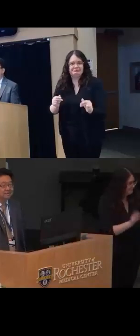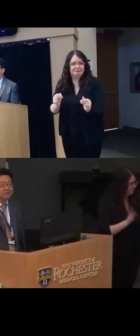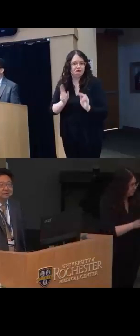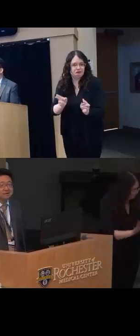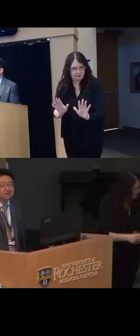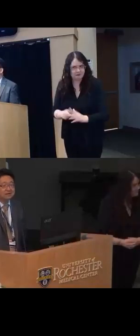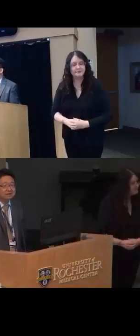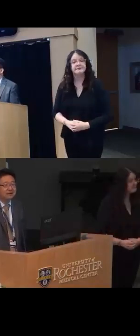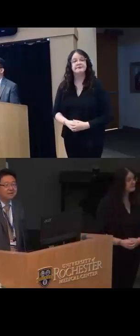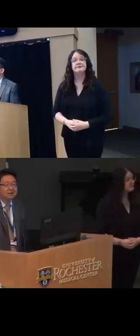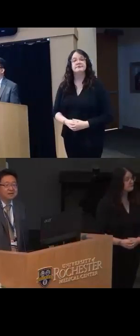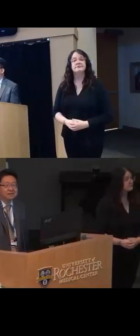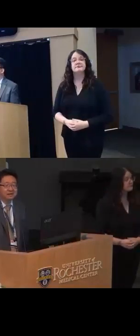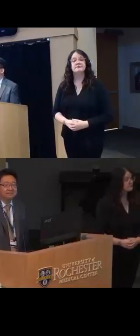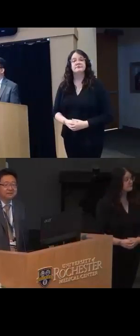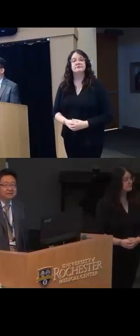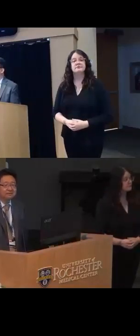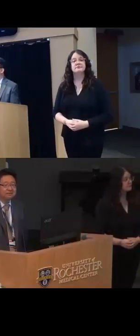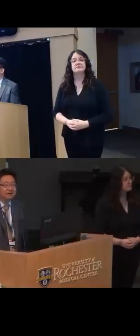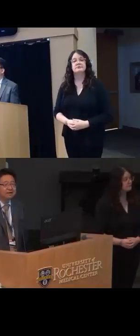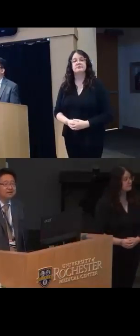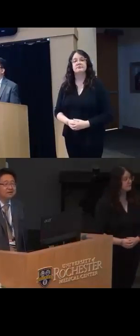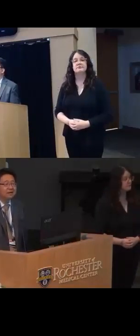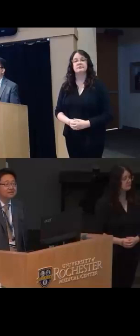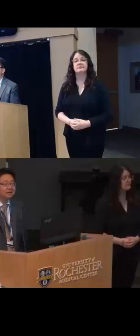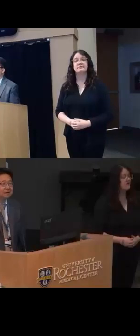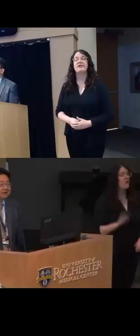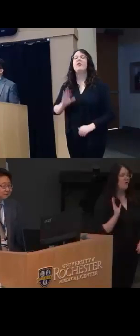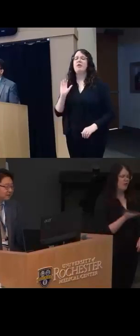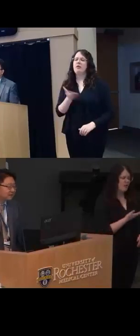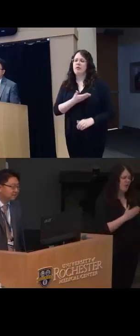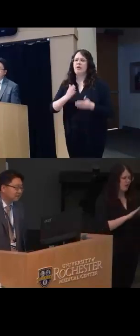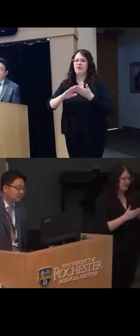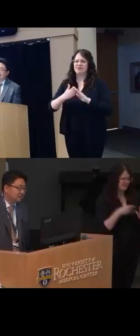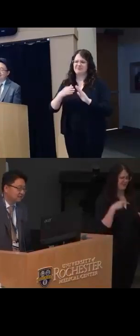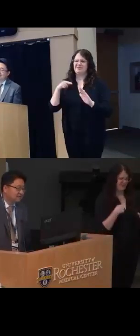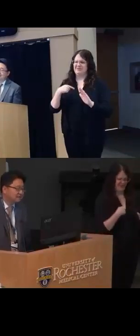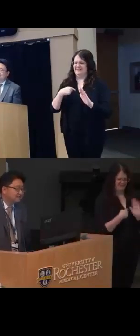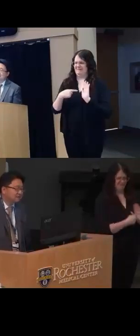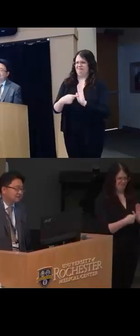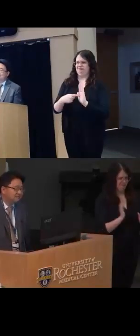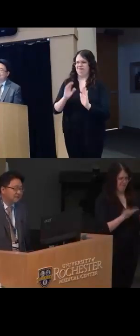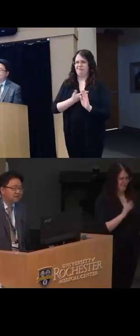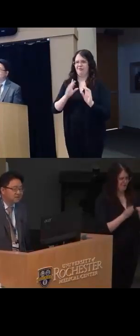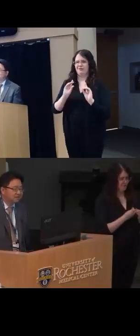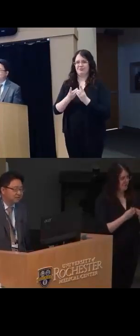community that I always have wanted as our department is this Fellowship